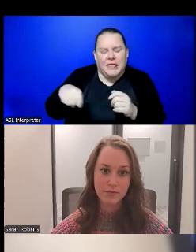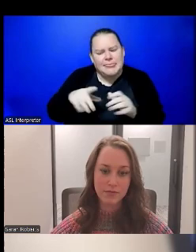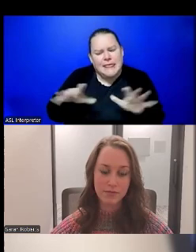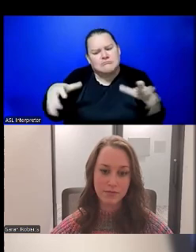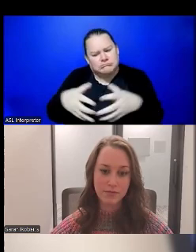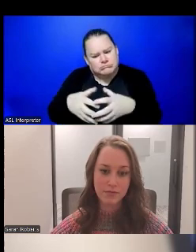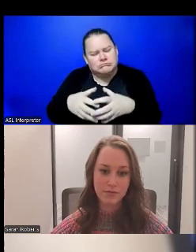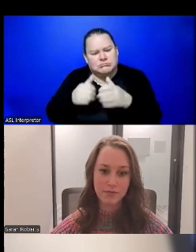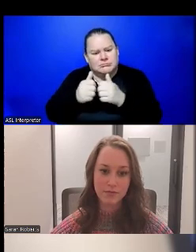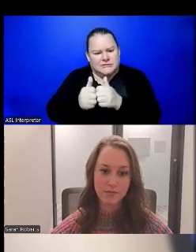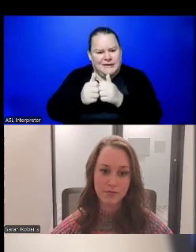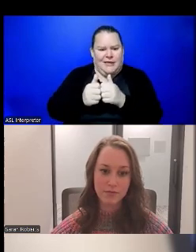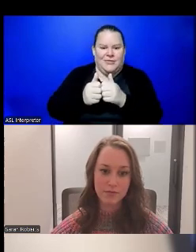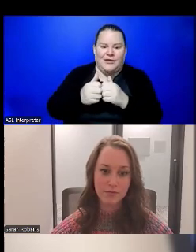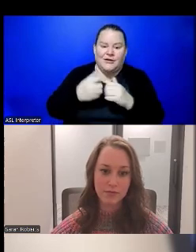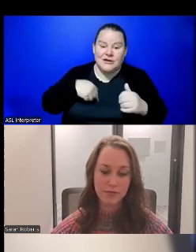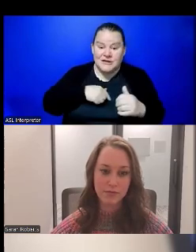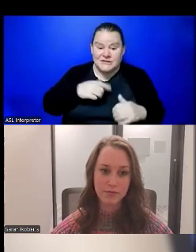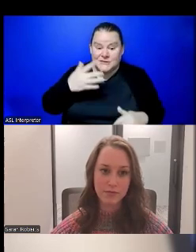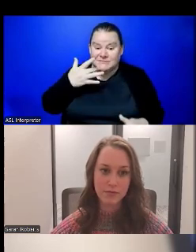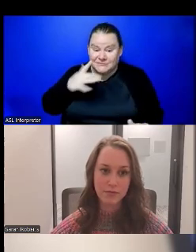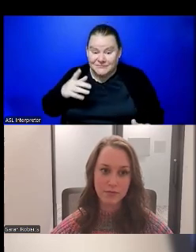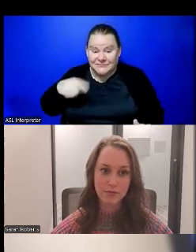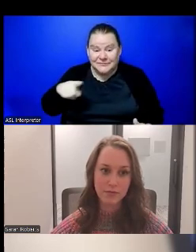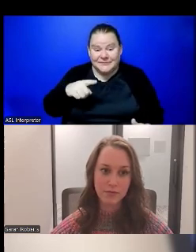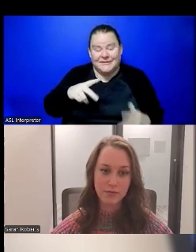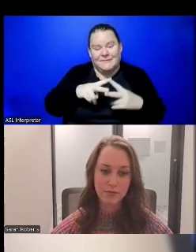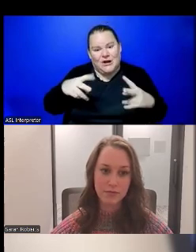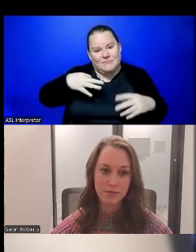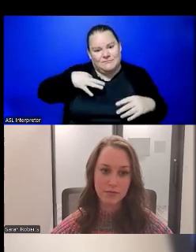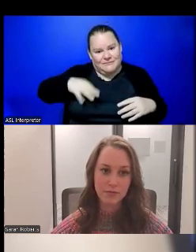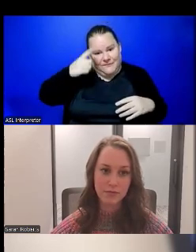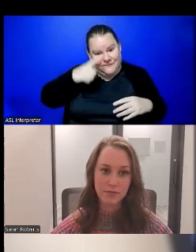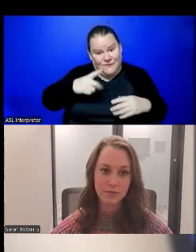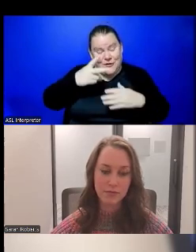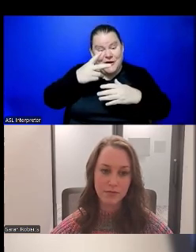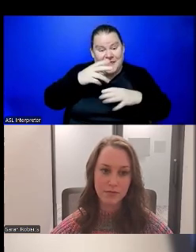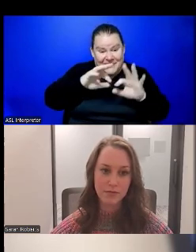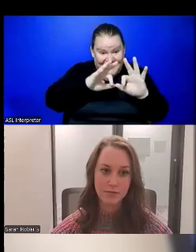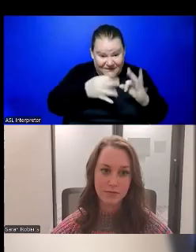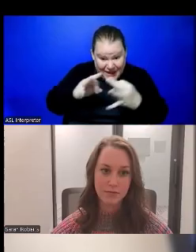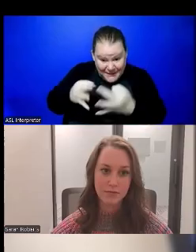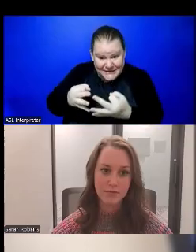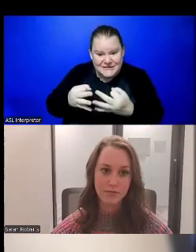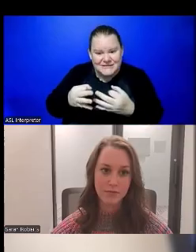very fortunate that they're very, very helpful for both the families and then getting them the medical care that they need as well.